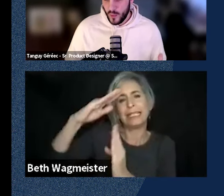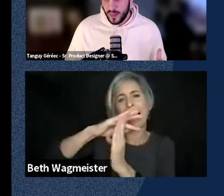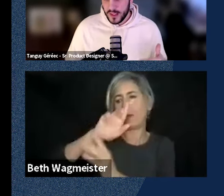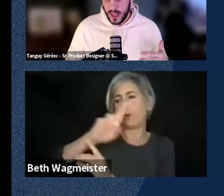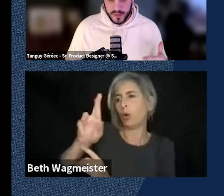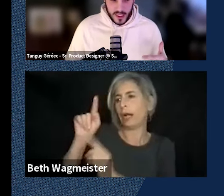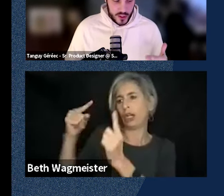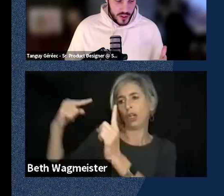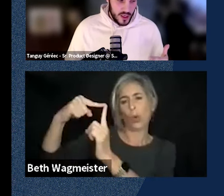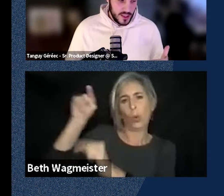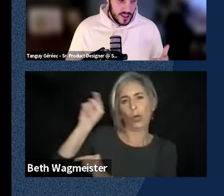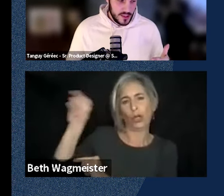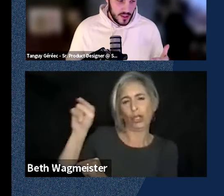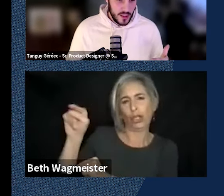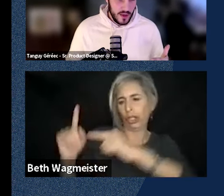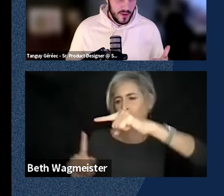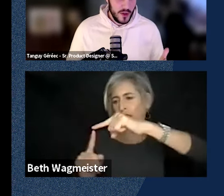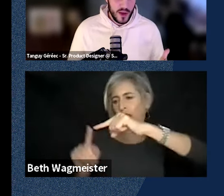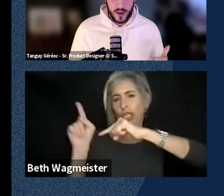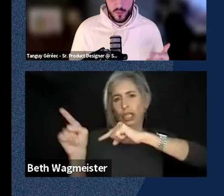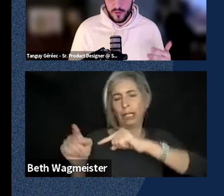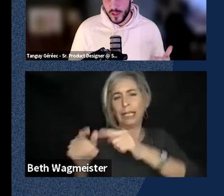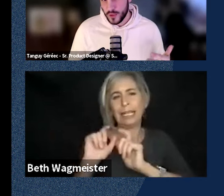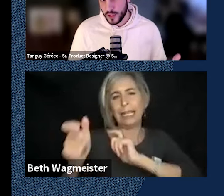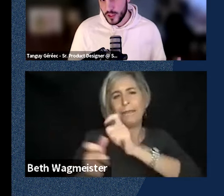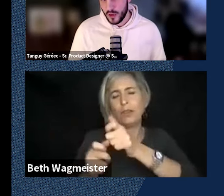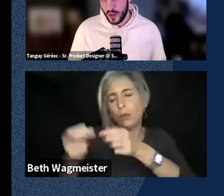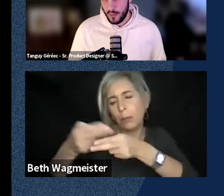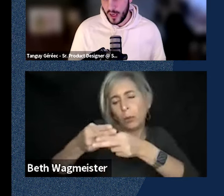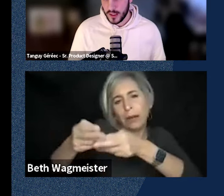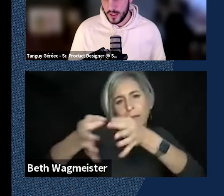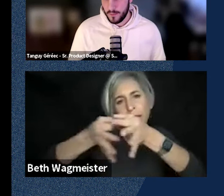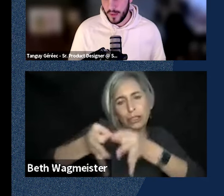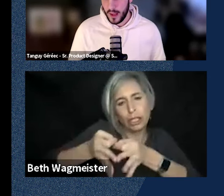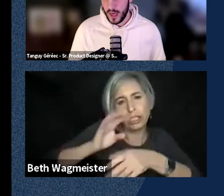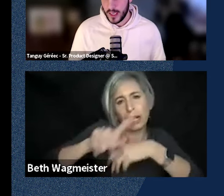And what this Help section does is giving you a brief introduction on landmarks, as